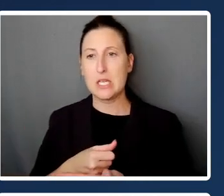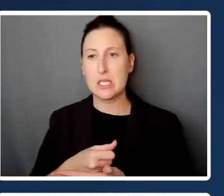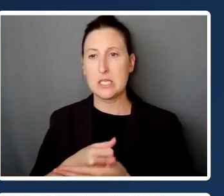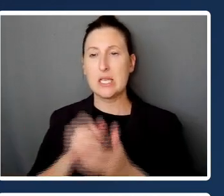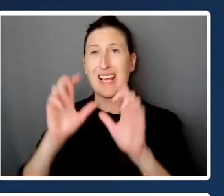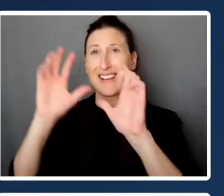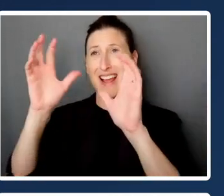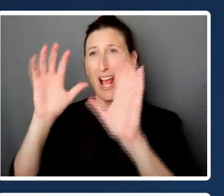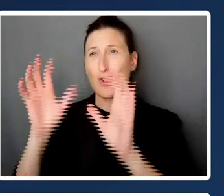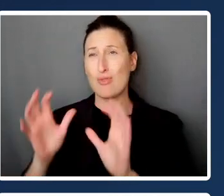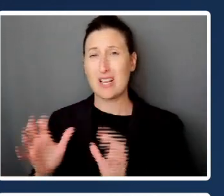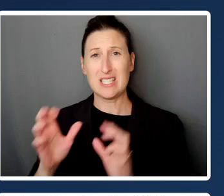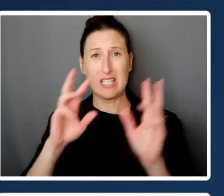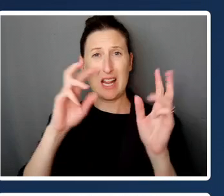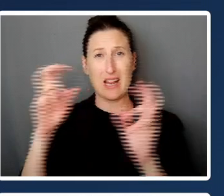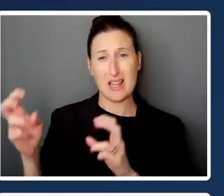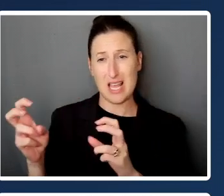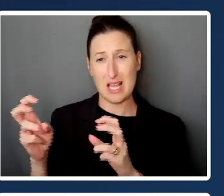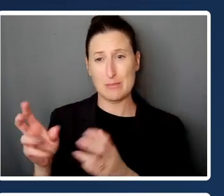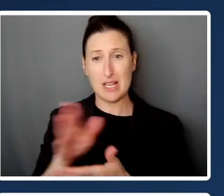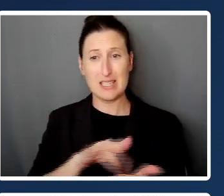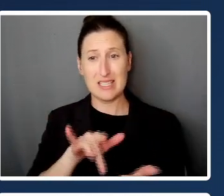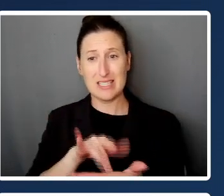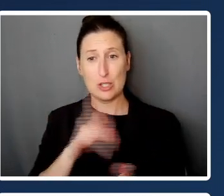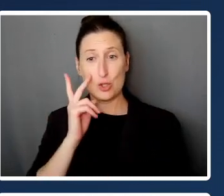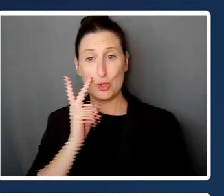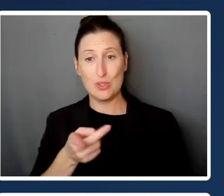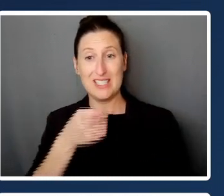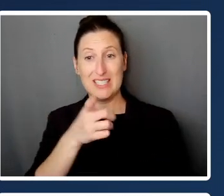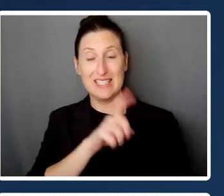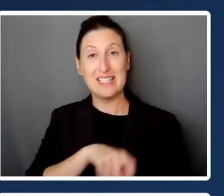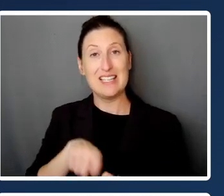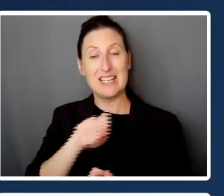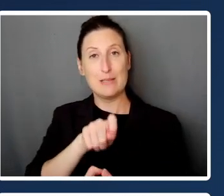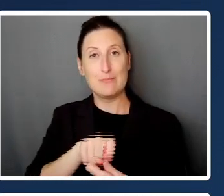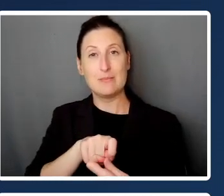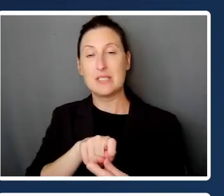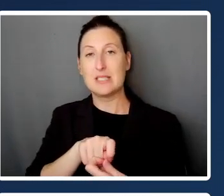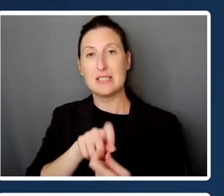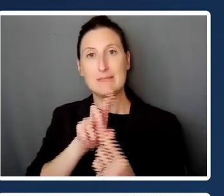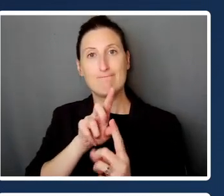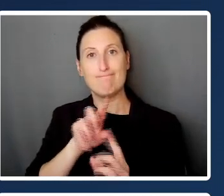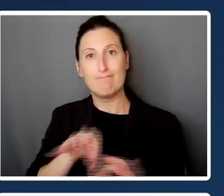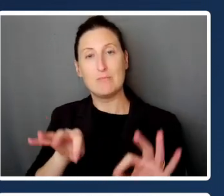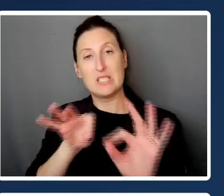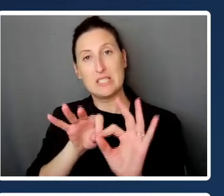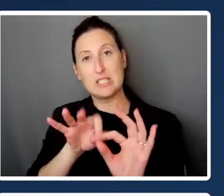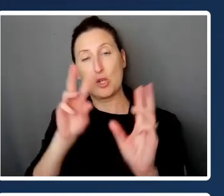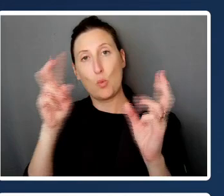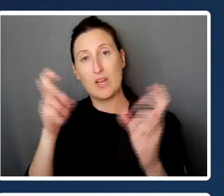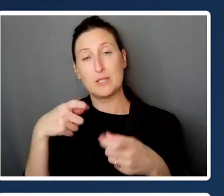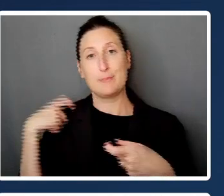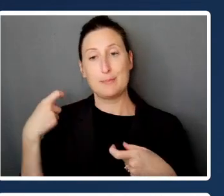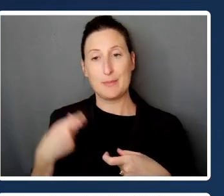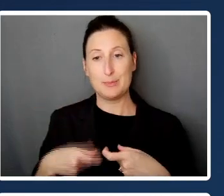And in the center, there you see the essential question that they came up with which was Como podemos conectar con las familias hispanohablantes? How can we